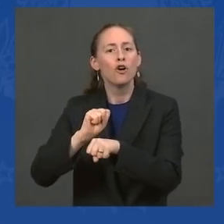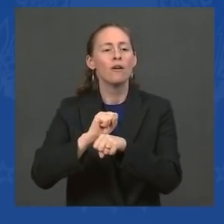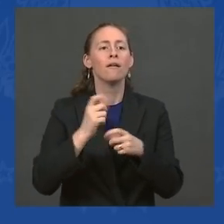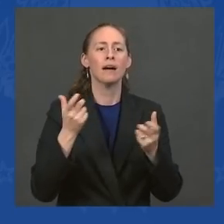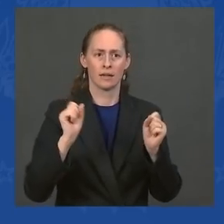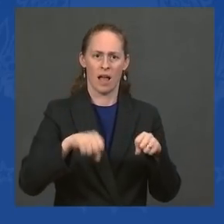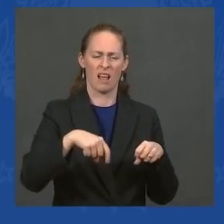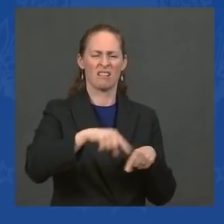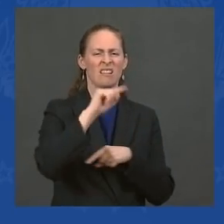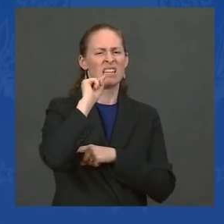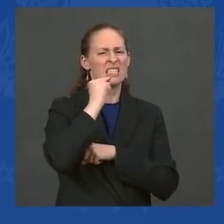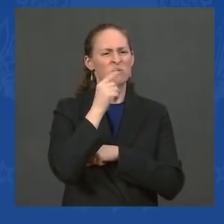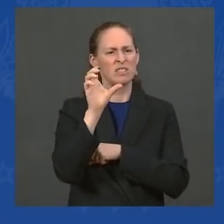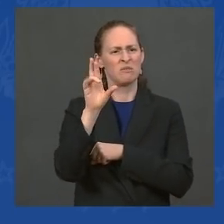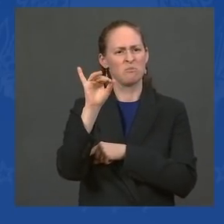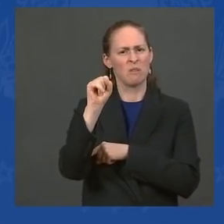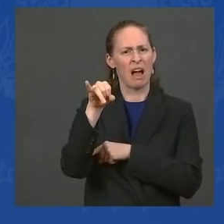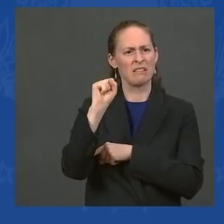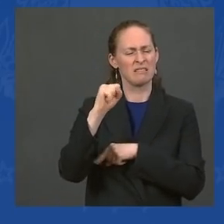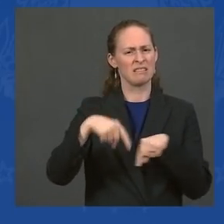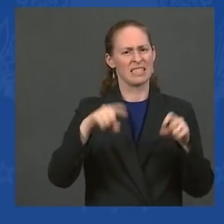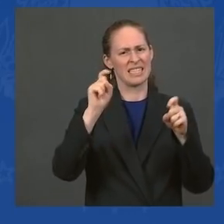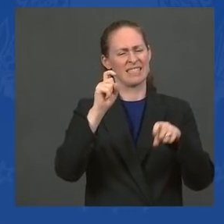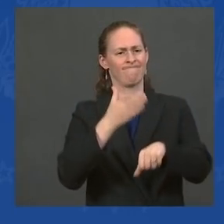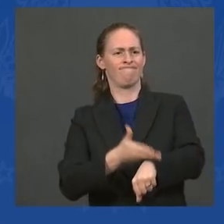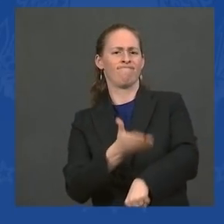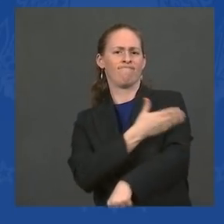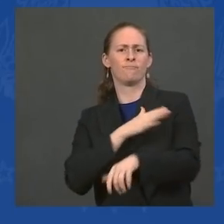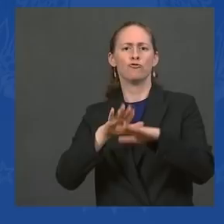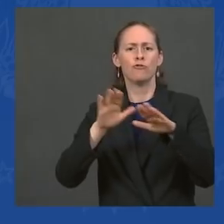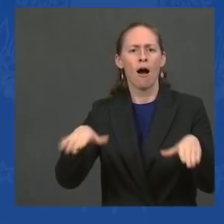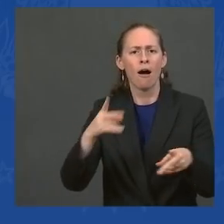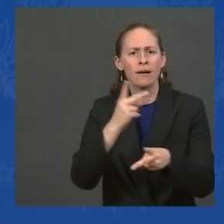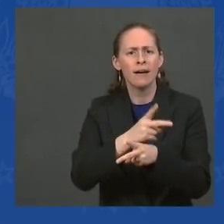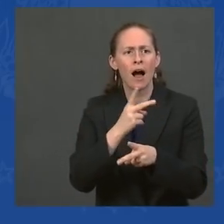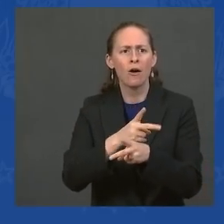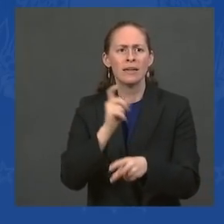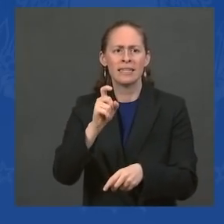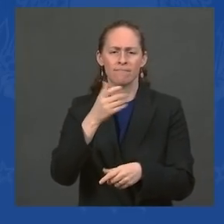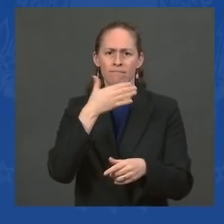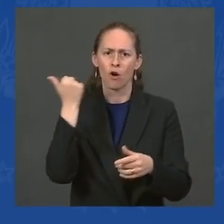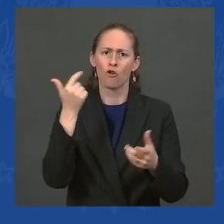We need a system of care for children from birth to school age that works for families,